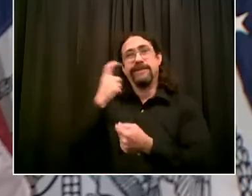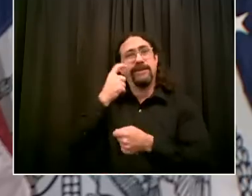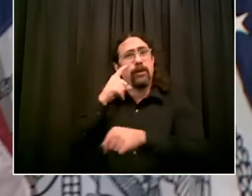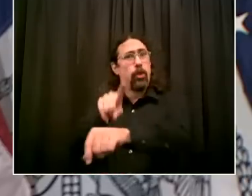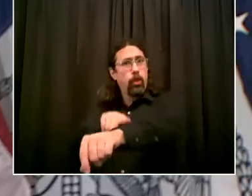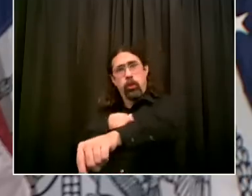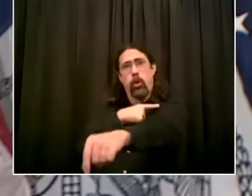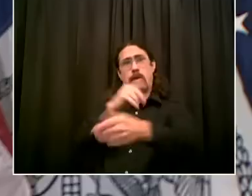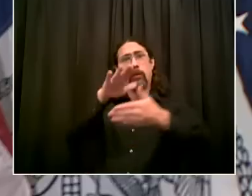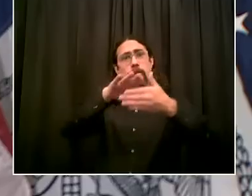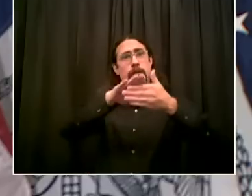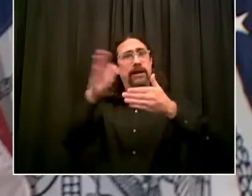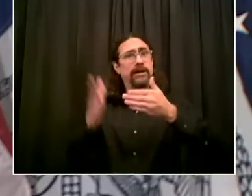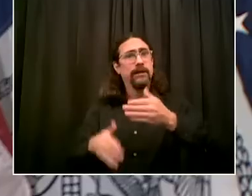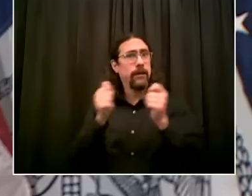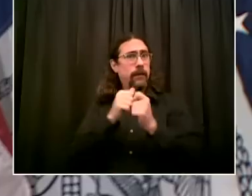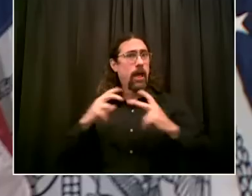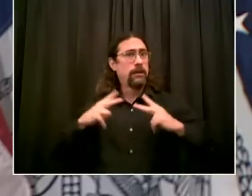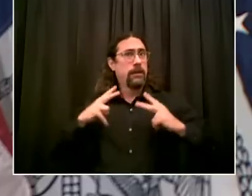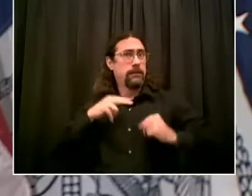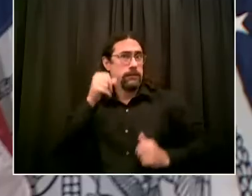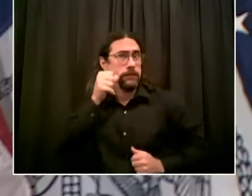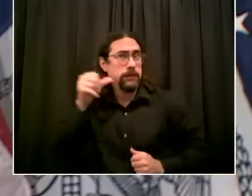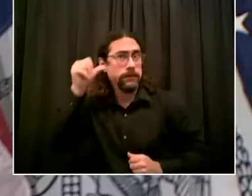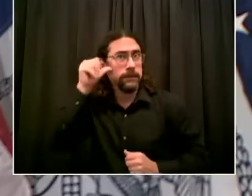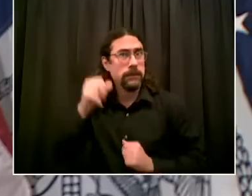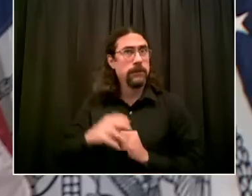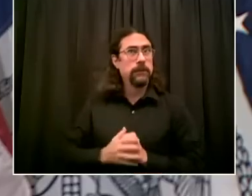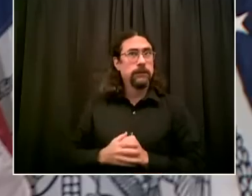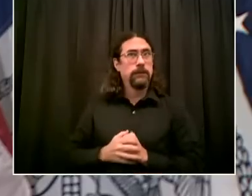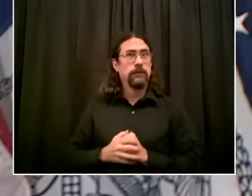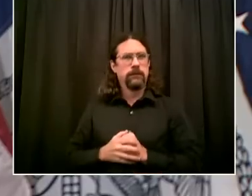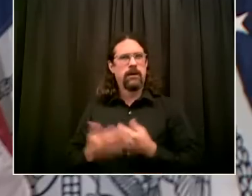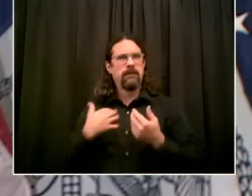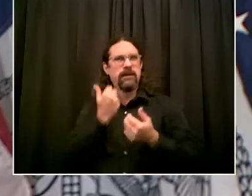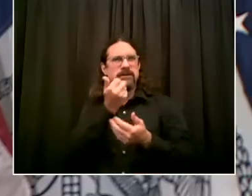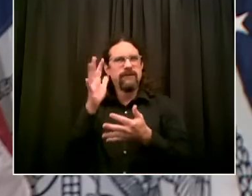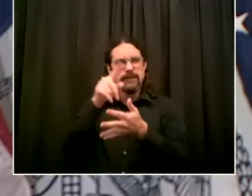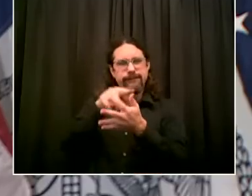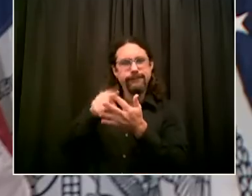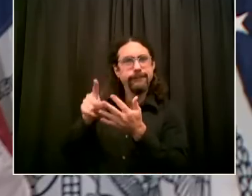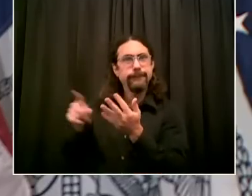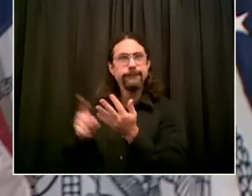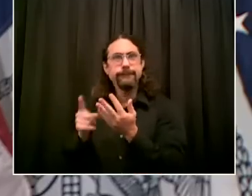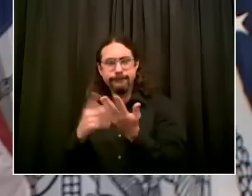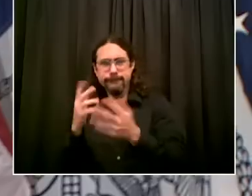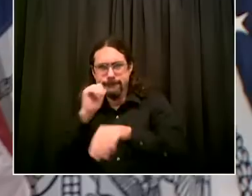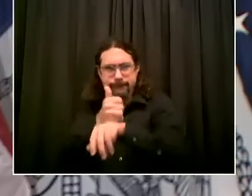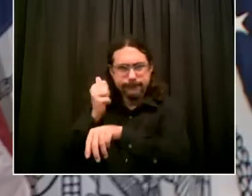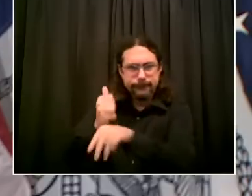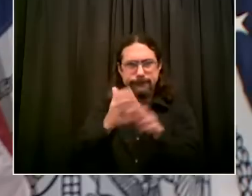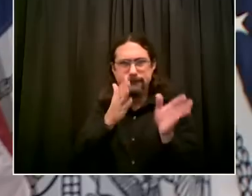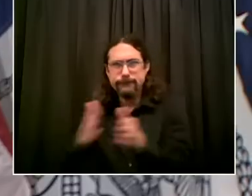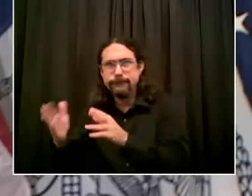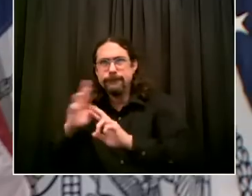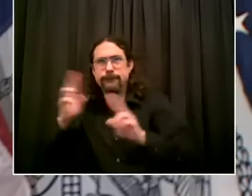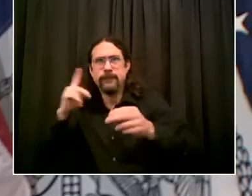OFF OF A LONG WEEKEND AND A TIME THAT WE PREPARRFOE R A LOT OF AHEAD. I